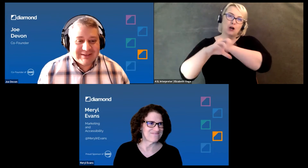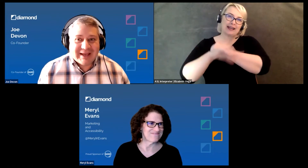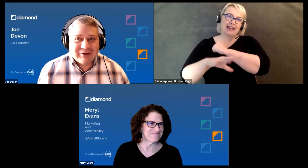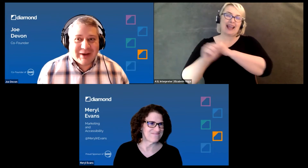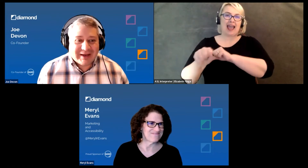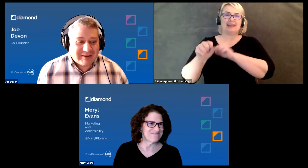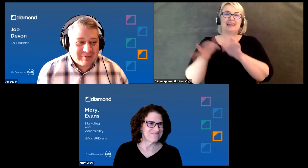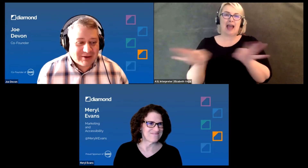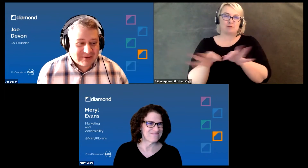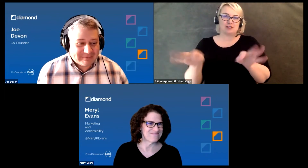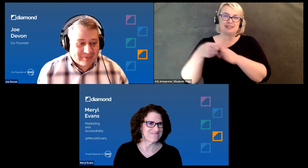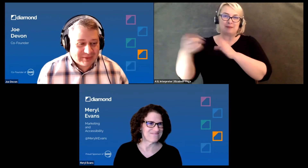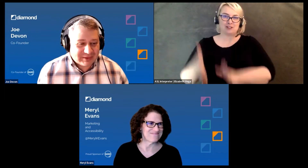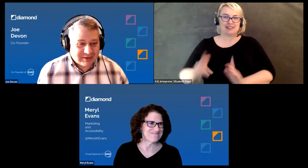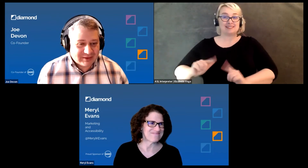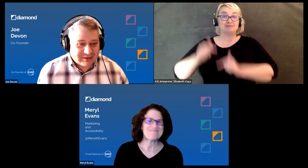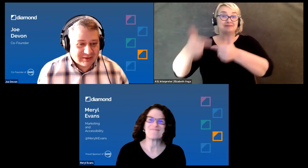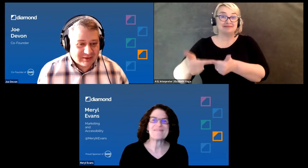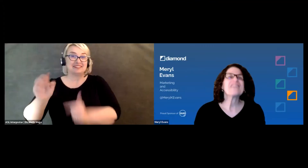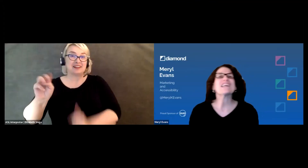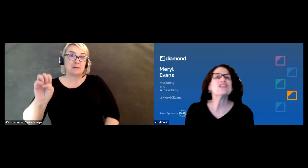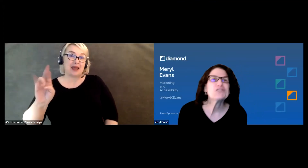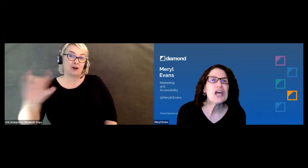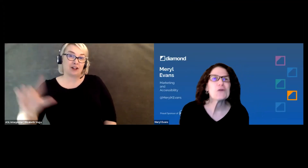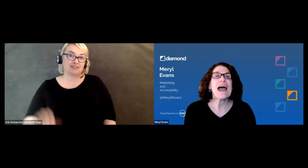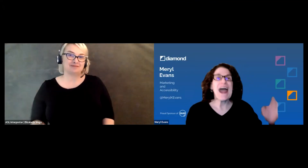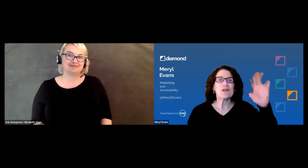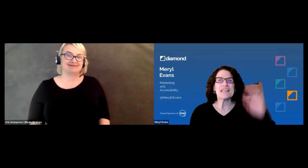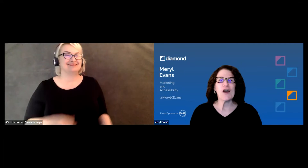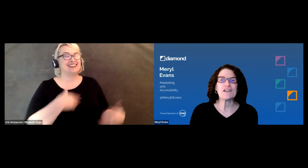Take it away, Meryl. Meryl Evans: Thank you, Joe. Howdy, y'all.